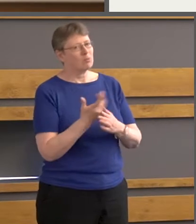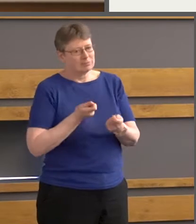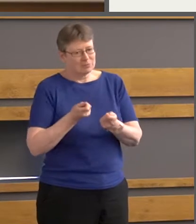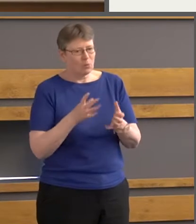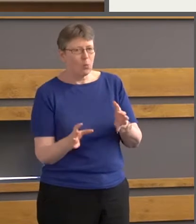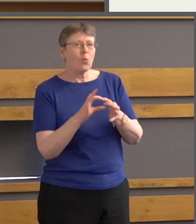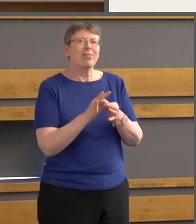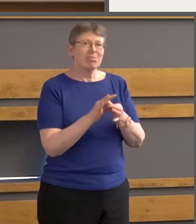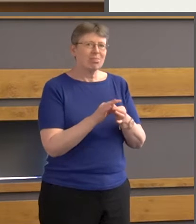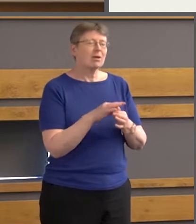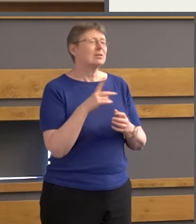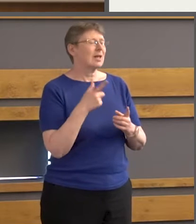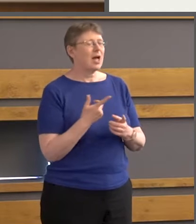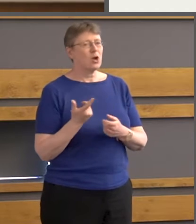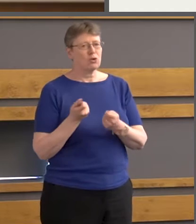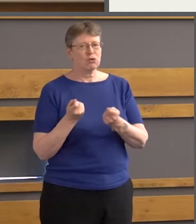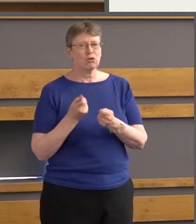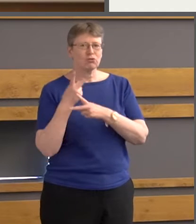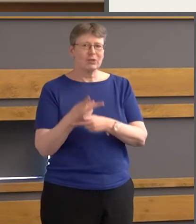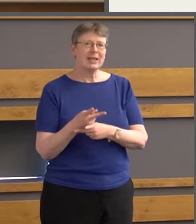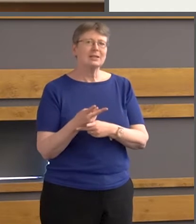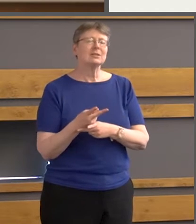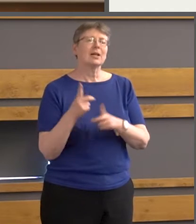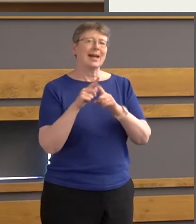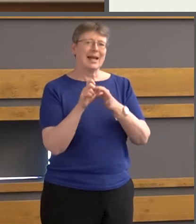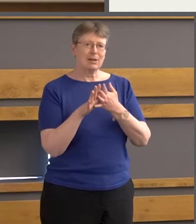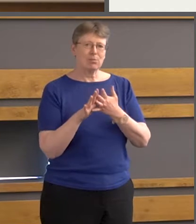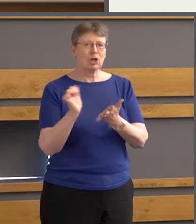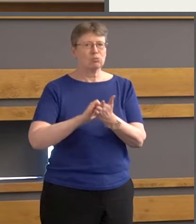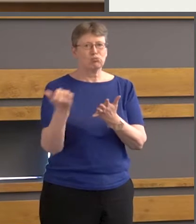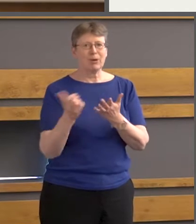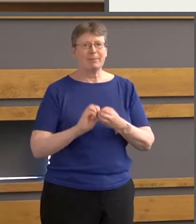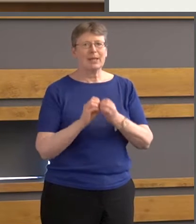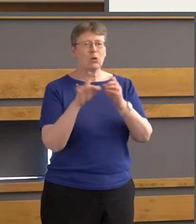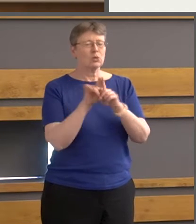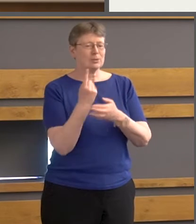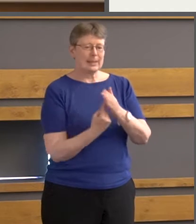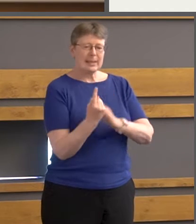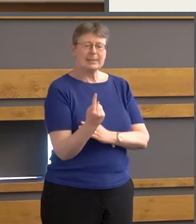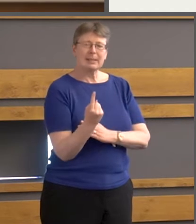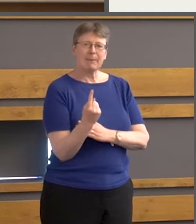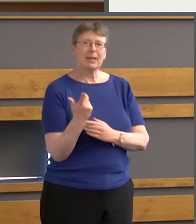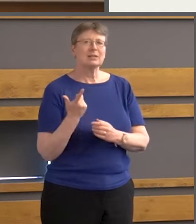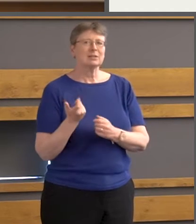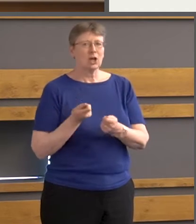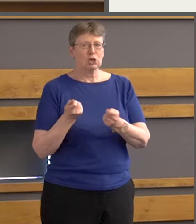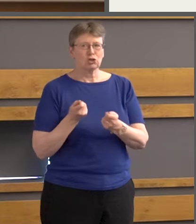She is currently curator and exhibitions manager at Edinburgh Printmakers, as well as an independent curator and writer.